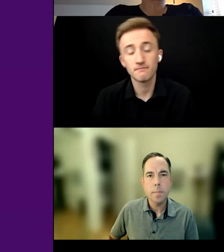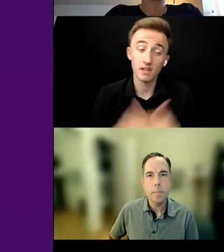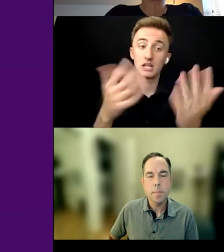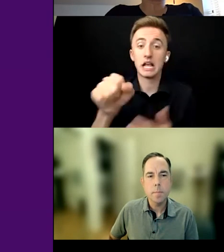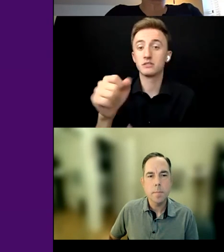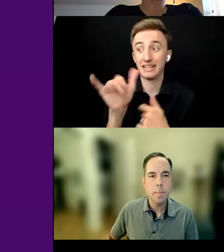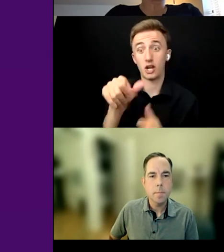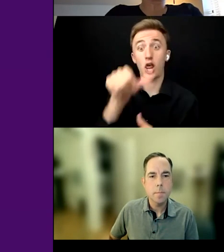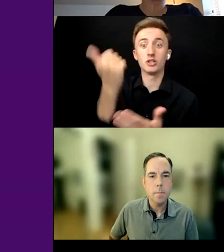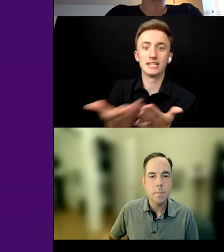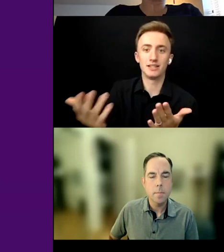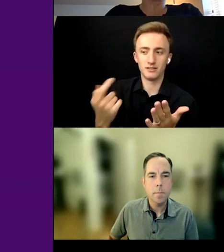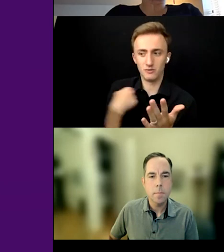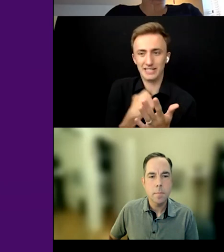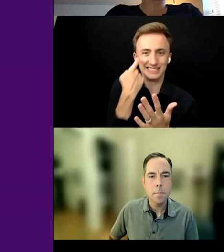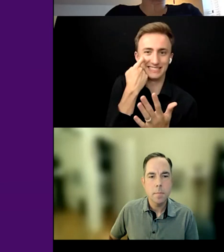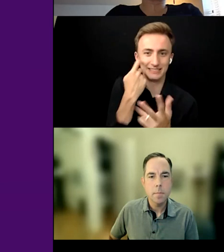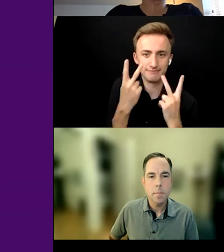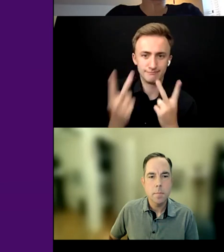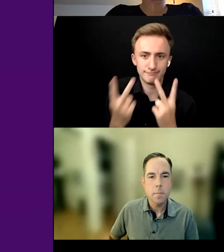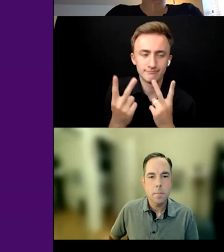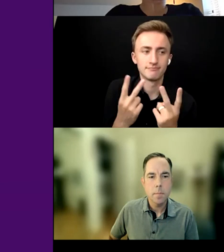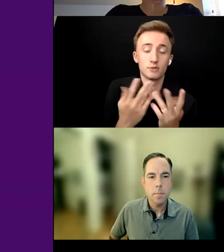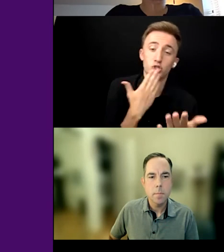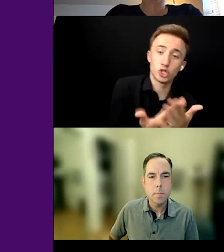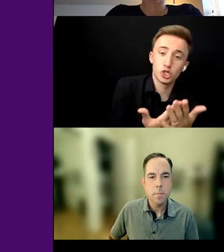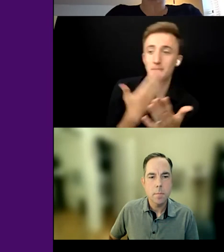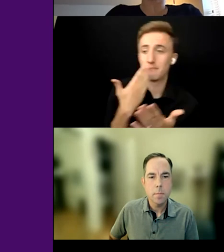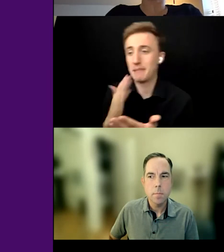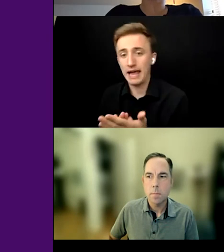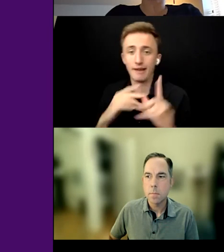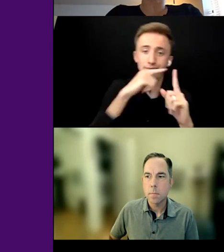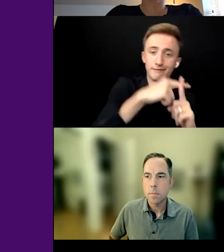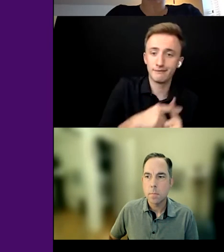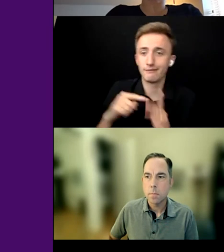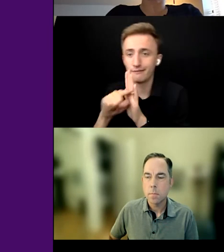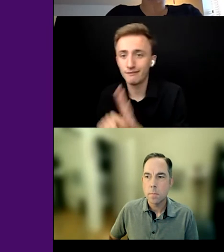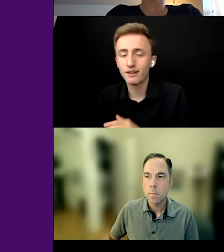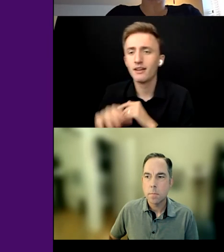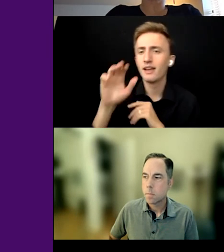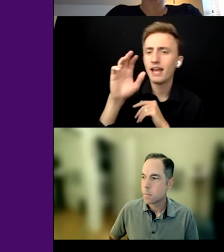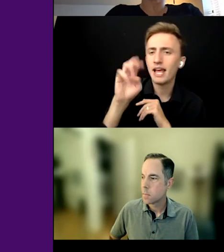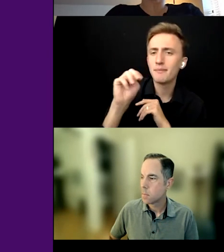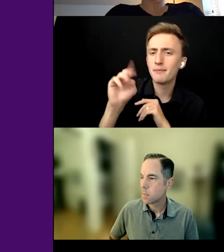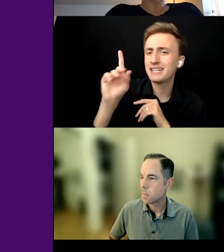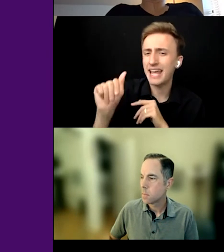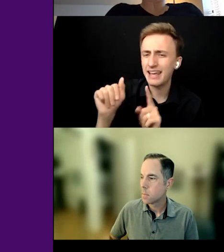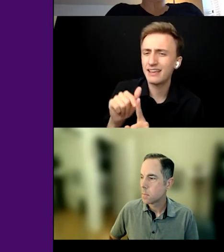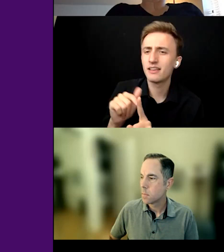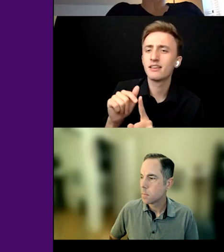thing we have recently seen is some good and bad implications for that. And it has some